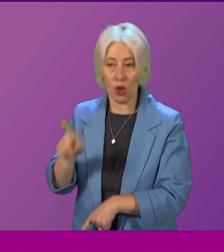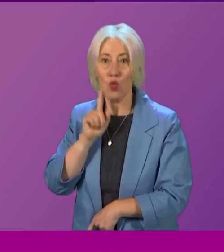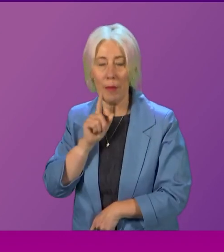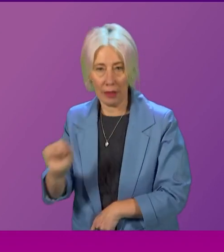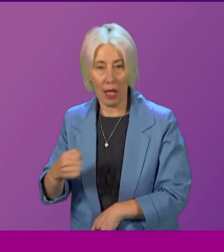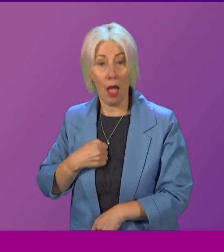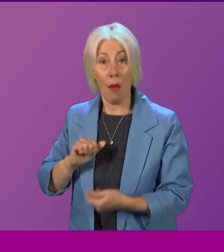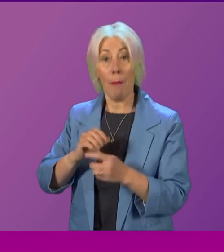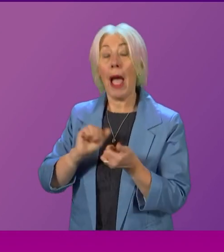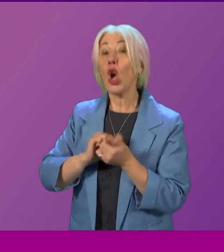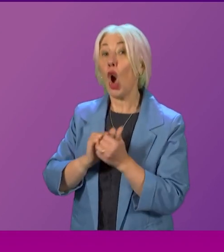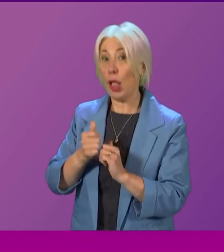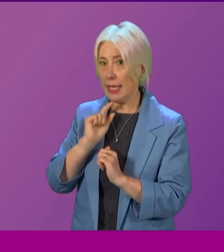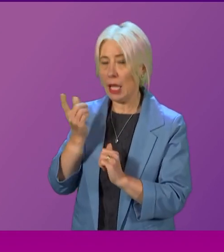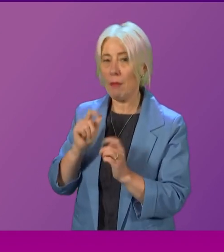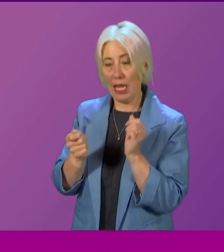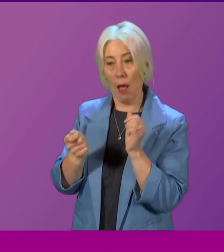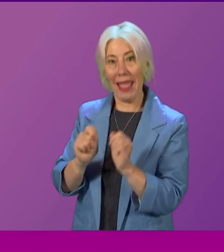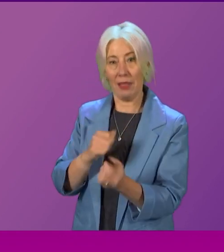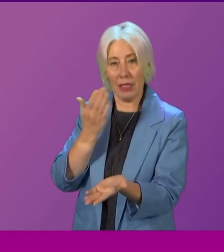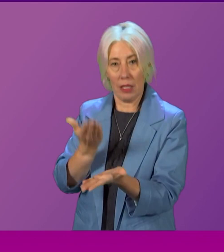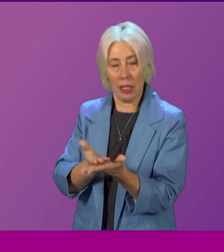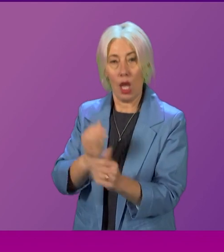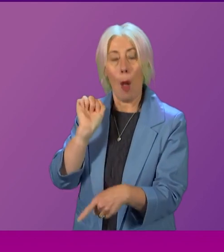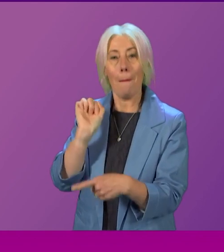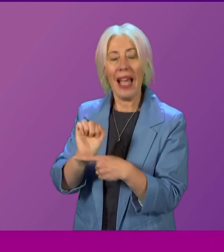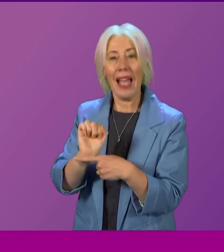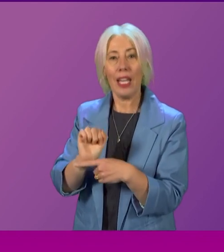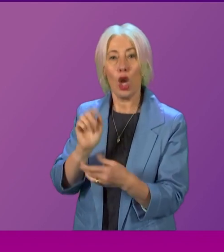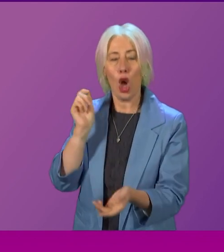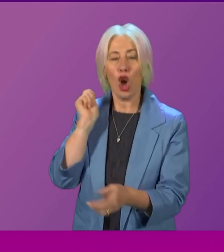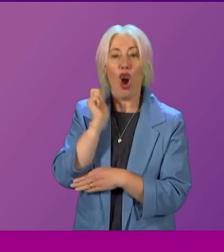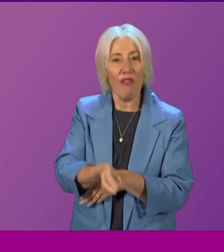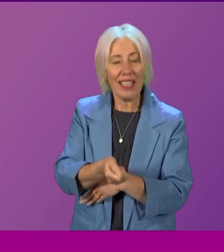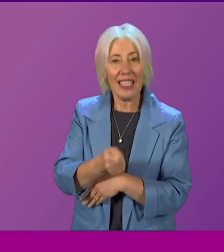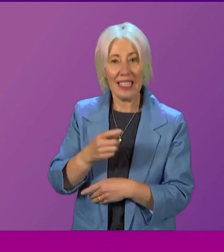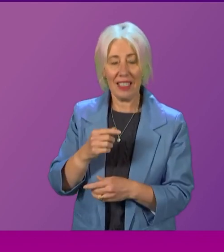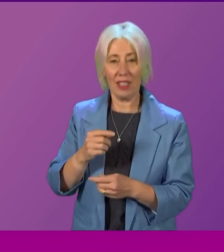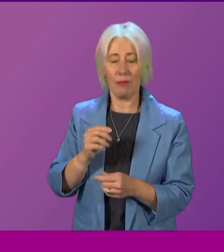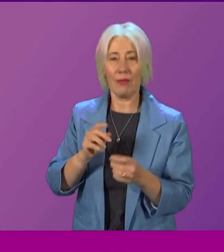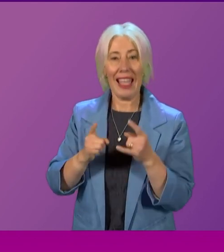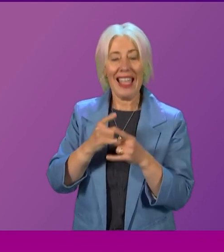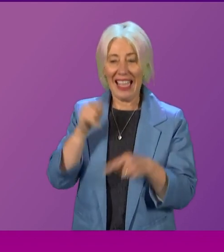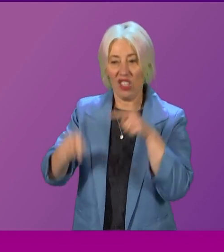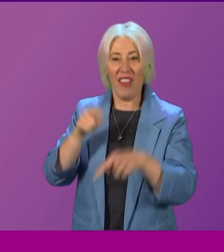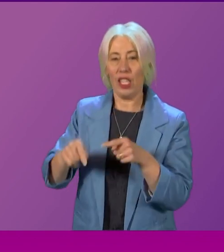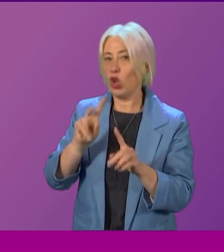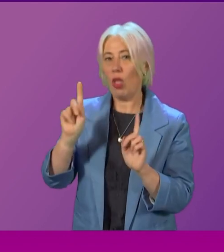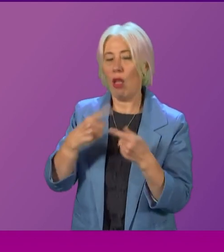lodged an amendment to ban convicted sex offenders from changing gender, but the Scottish Government